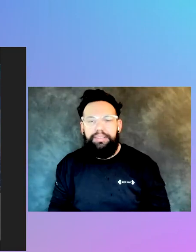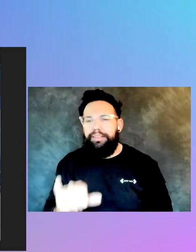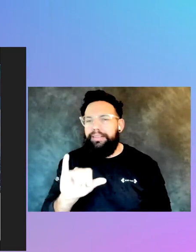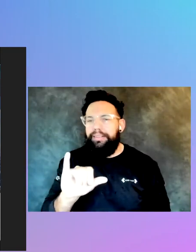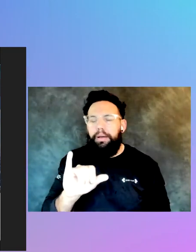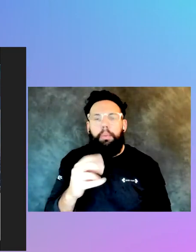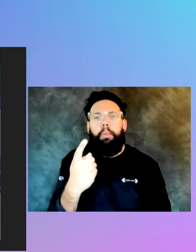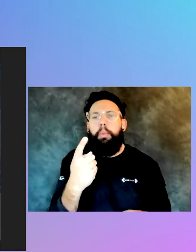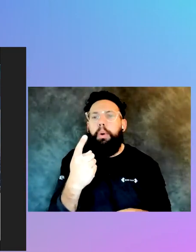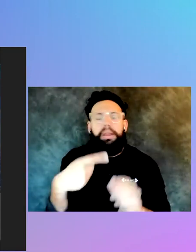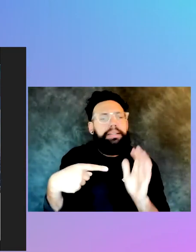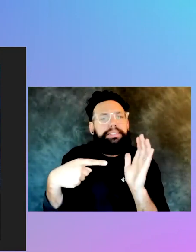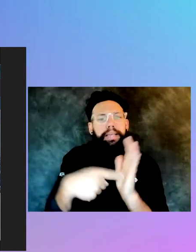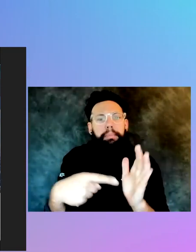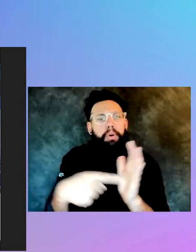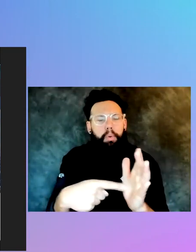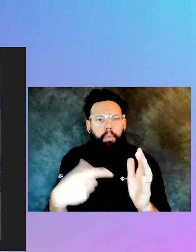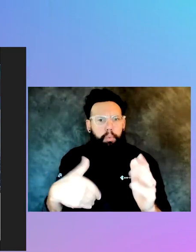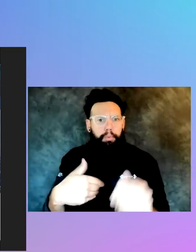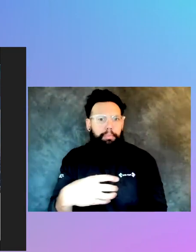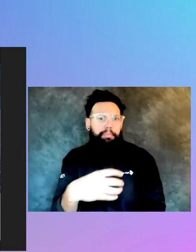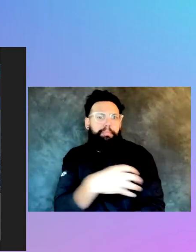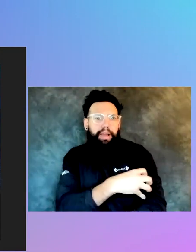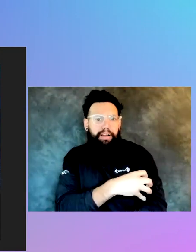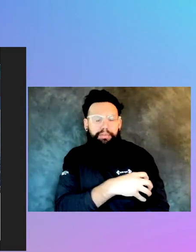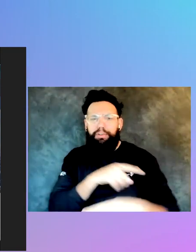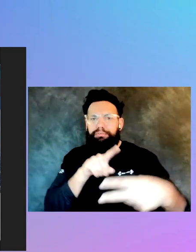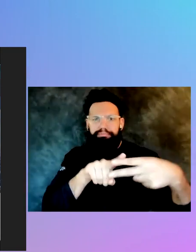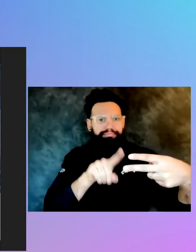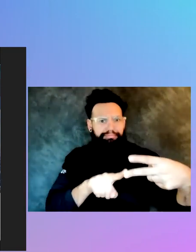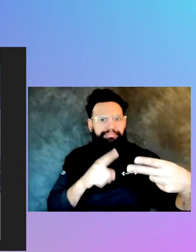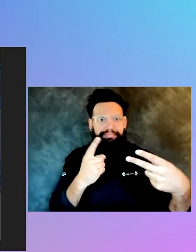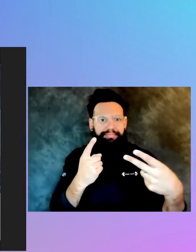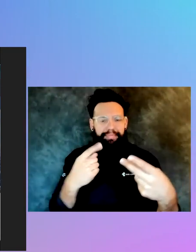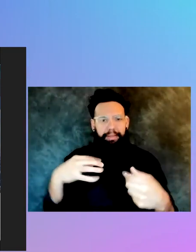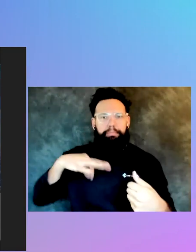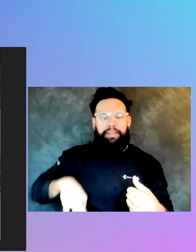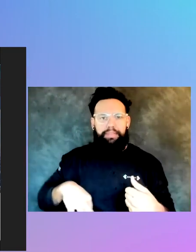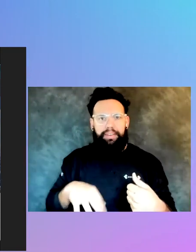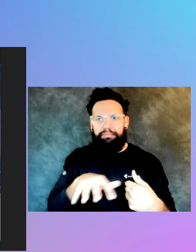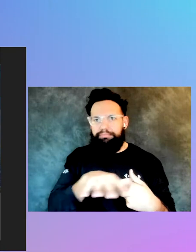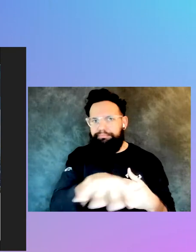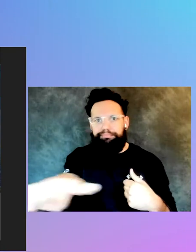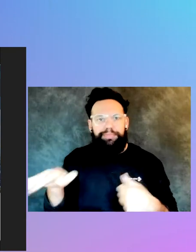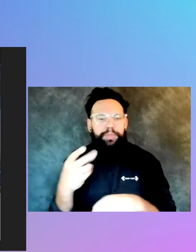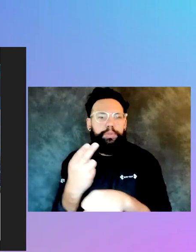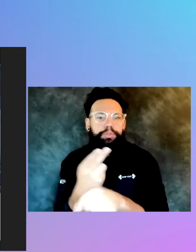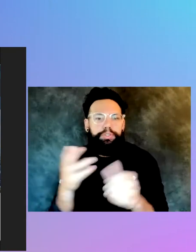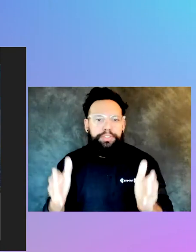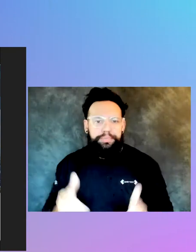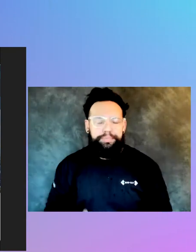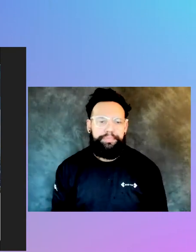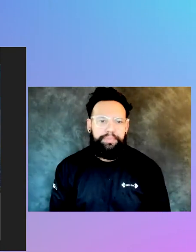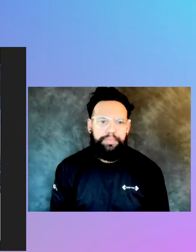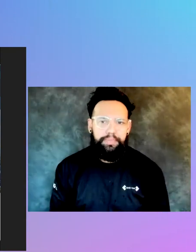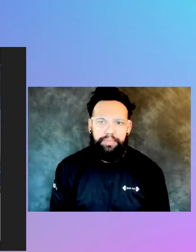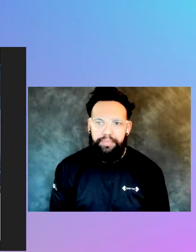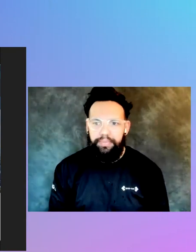Copilot chat can bring. All